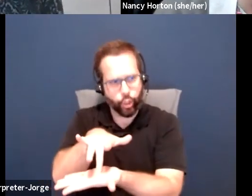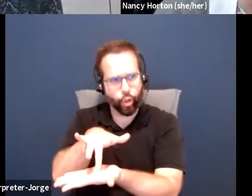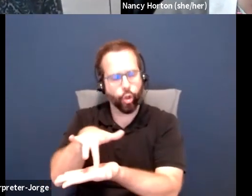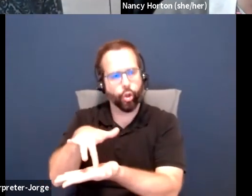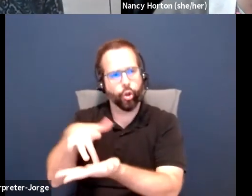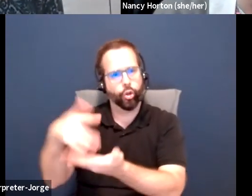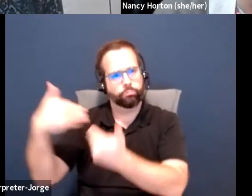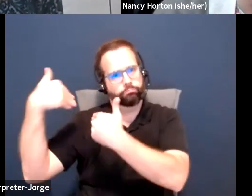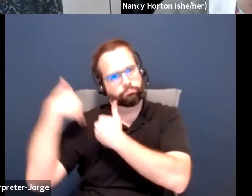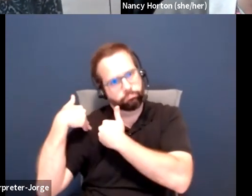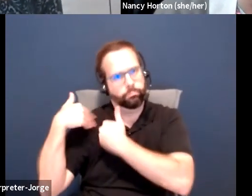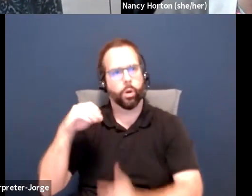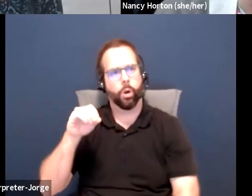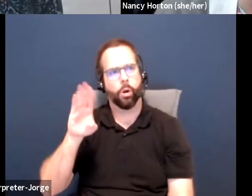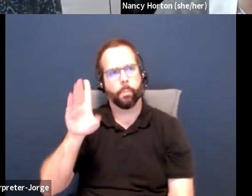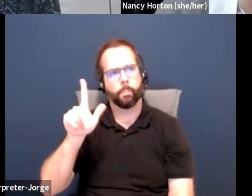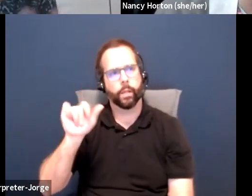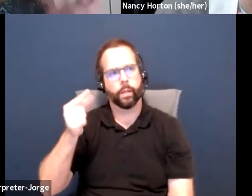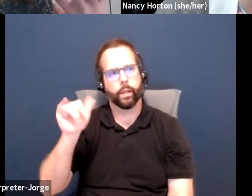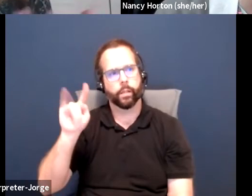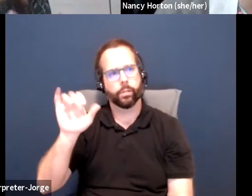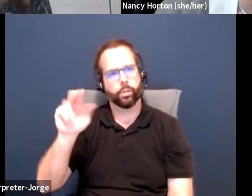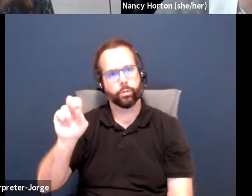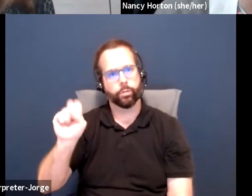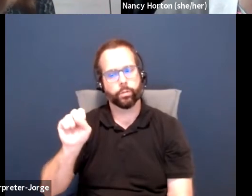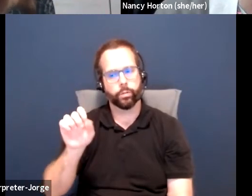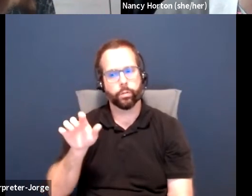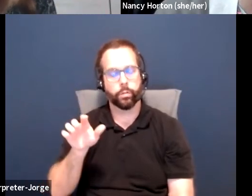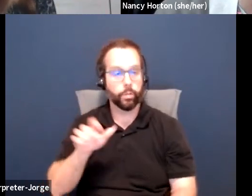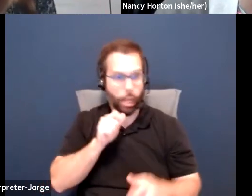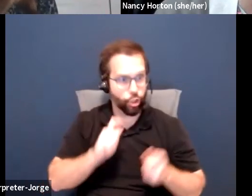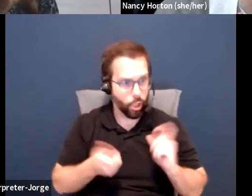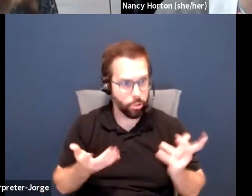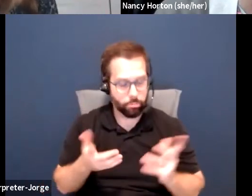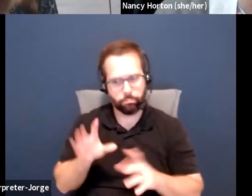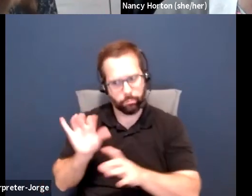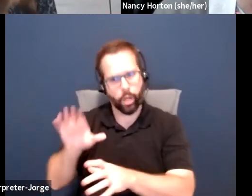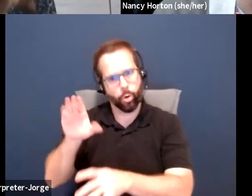obligations of the ADA, nothing has changed at all. We're just taking